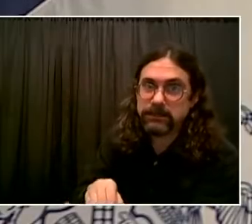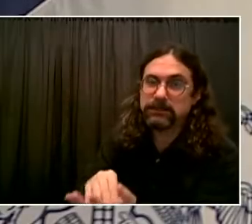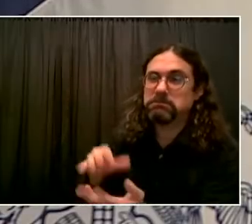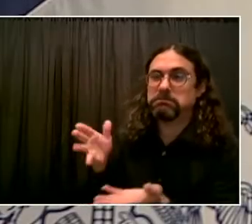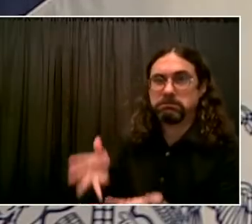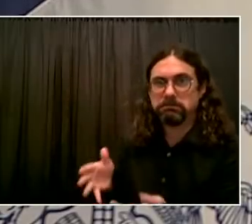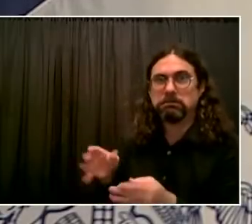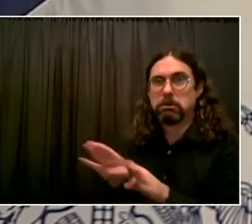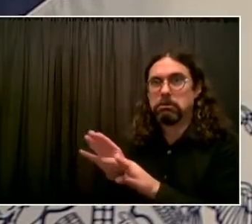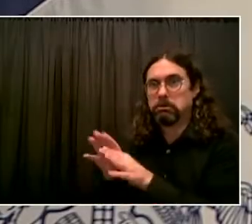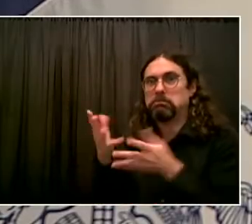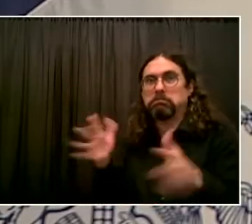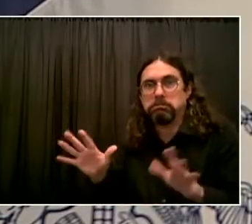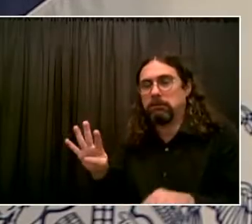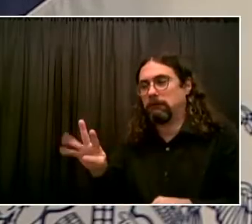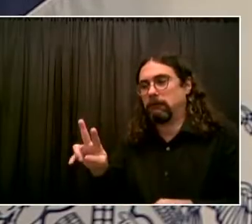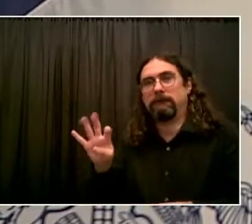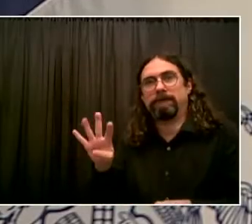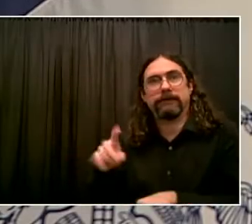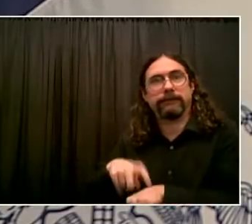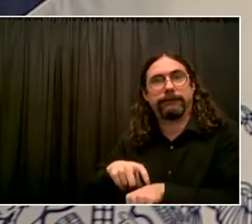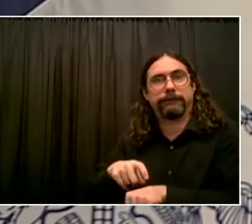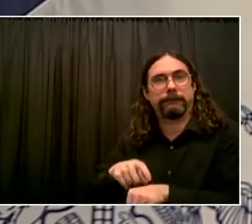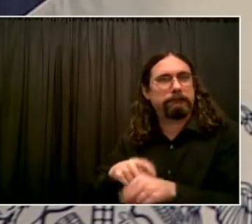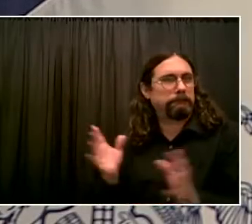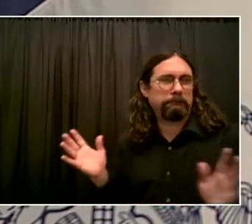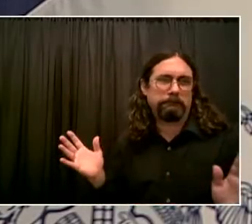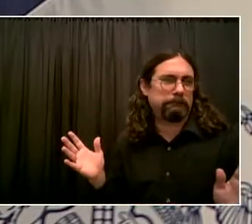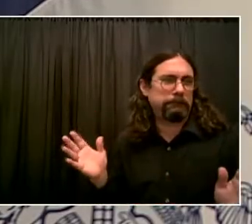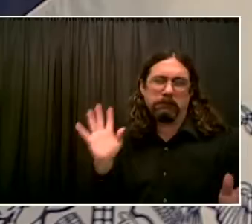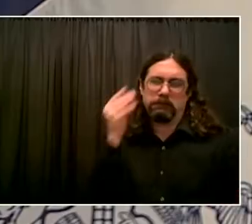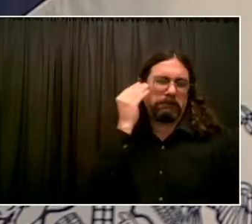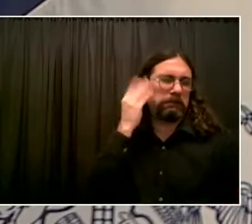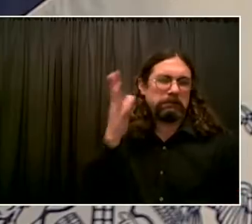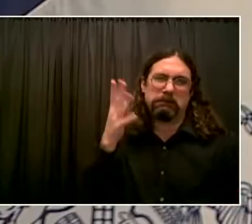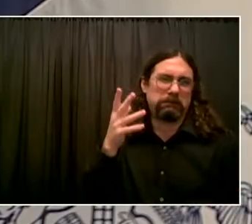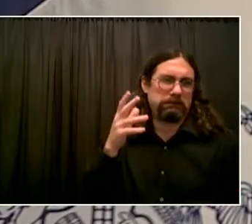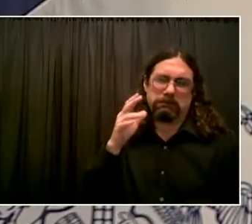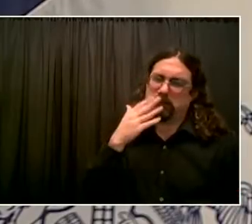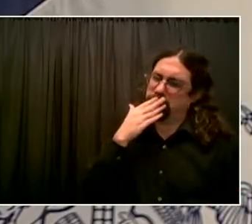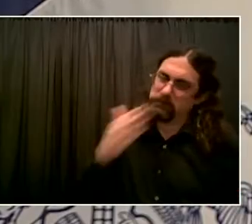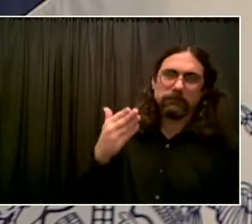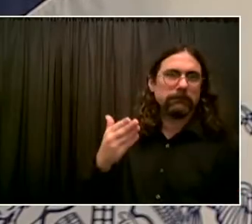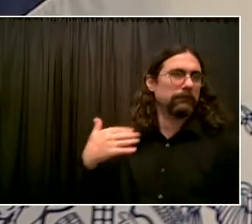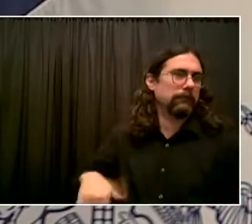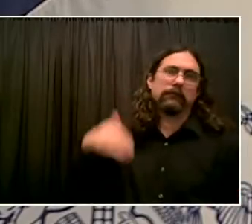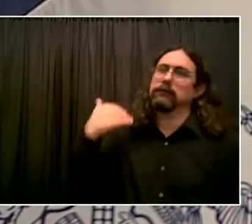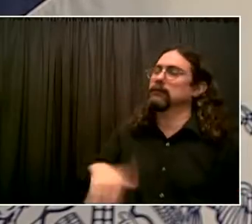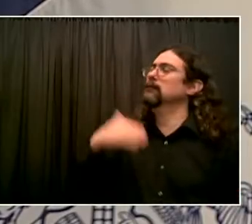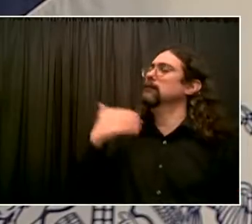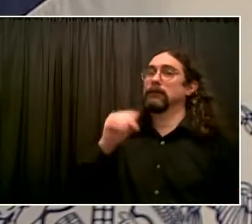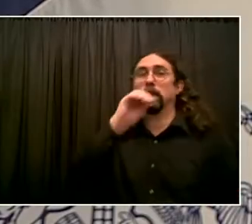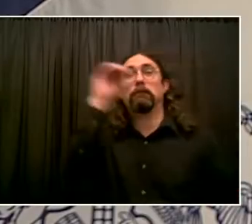BECAUSE OF DISTANCING. SO WHICHEVER YOU WANT TO SAY, 40,060 5000, ONLY 227